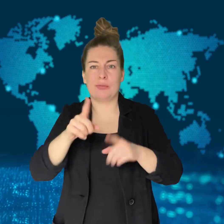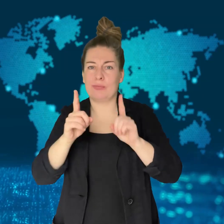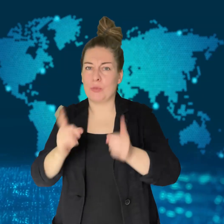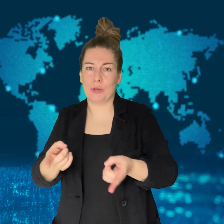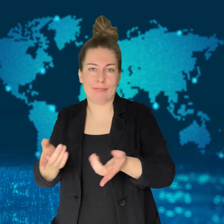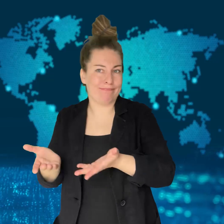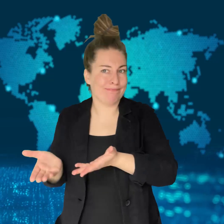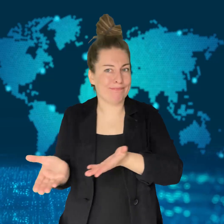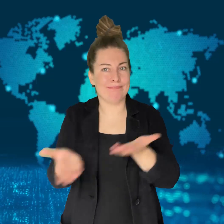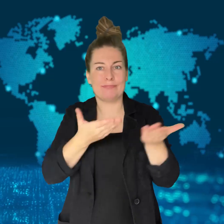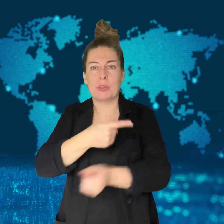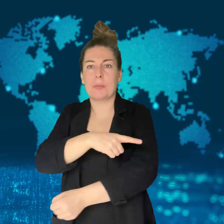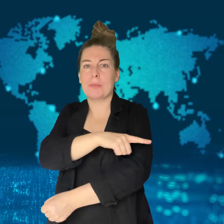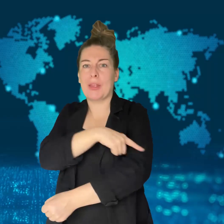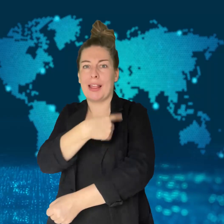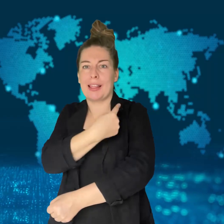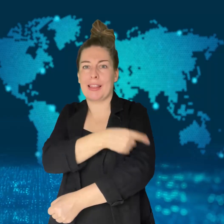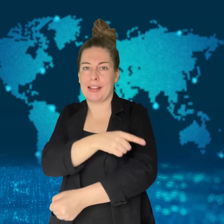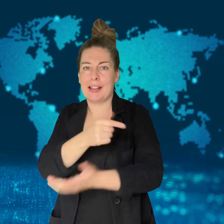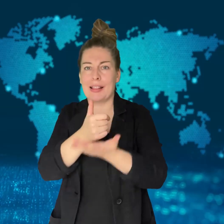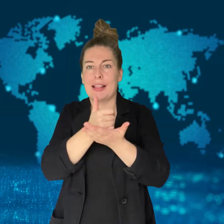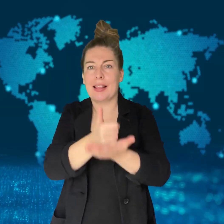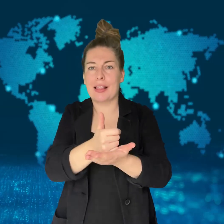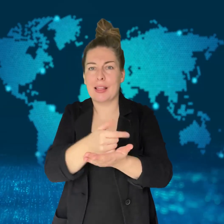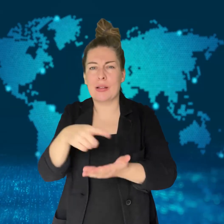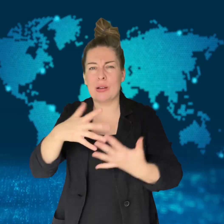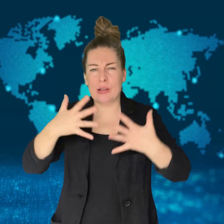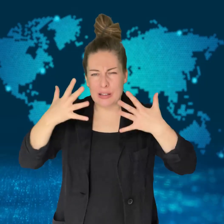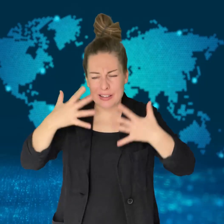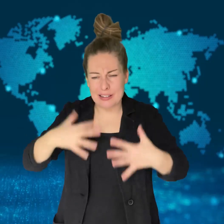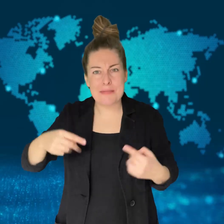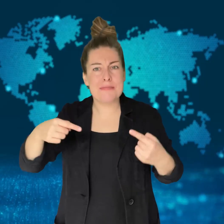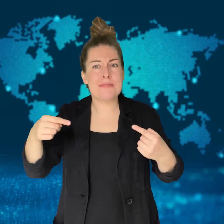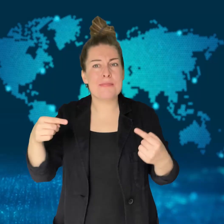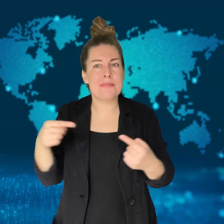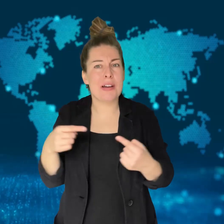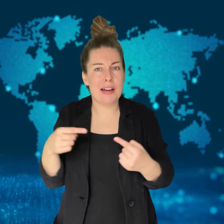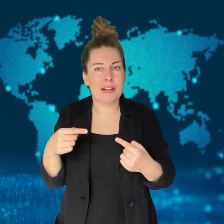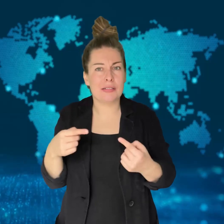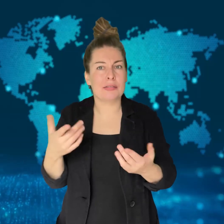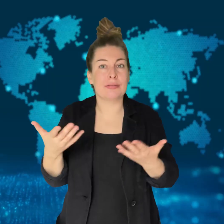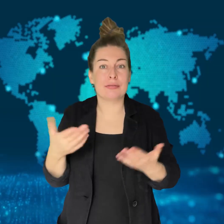They were removed from the court for